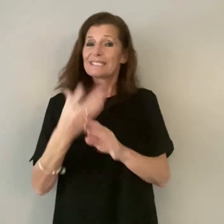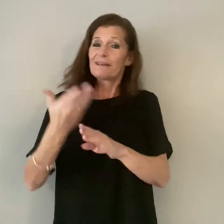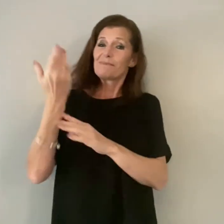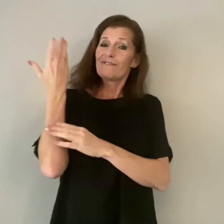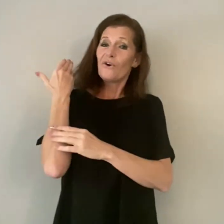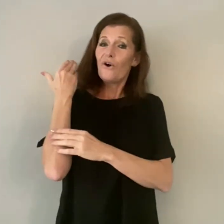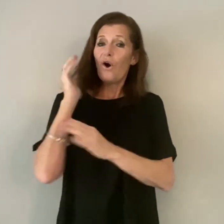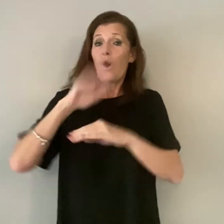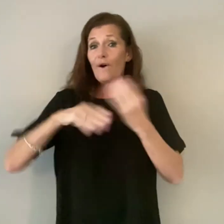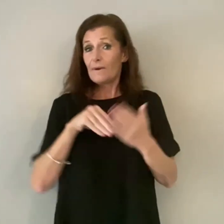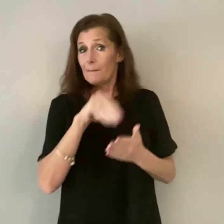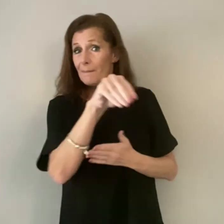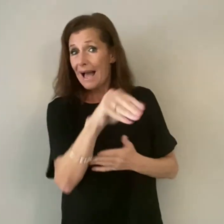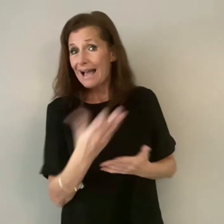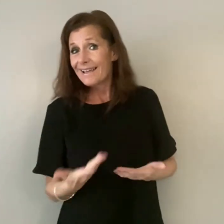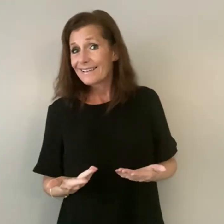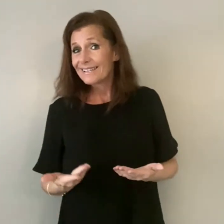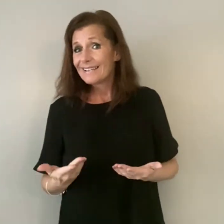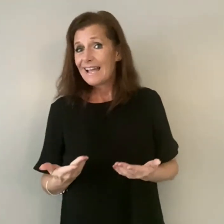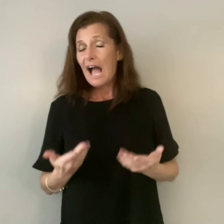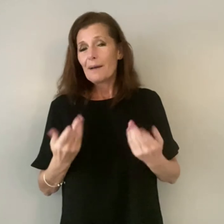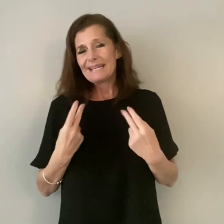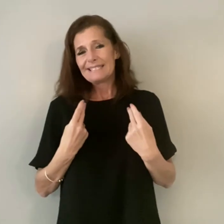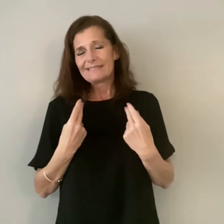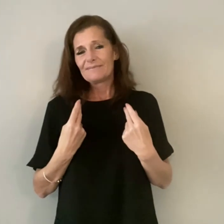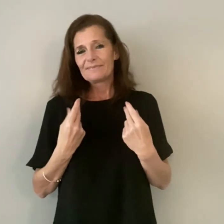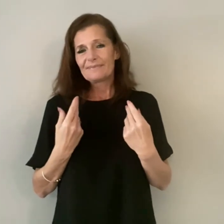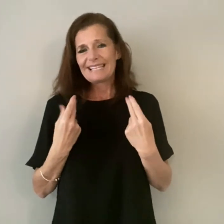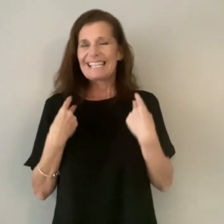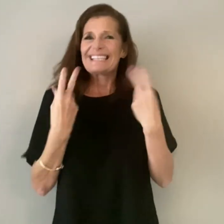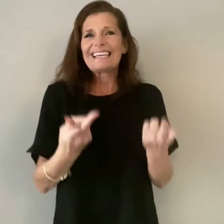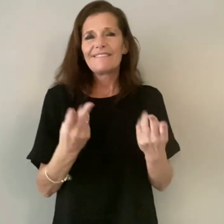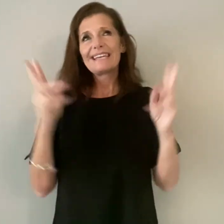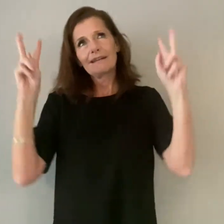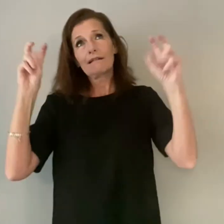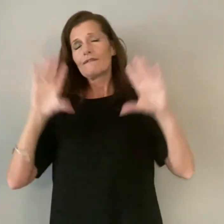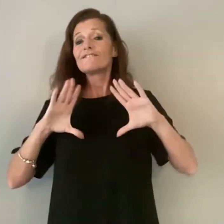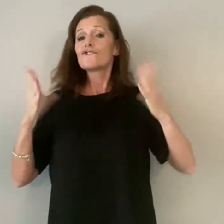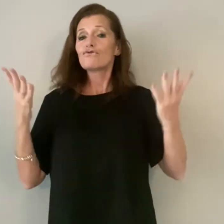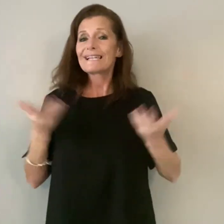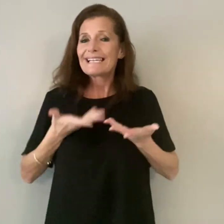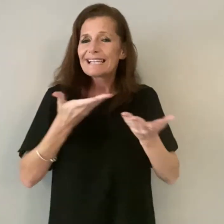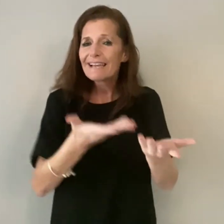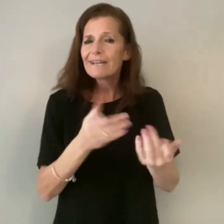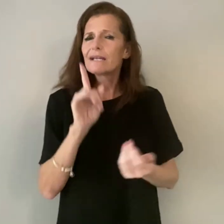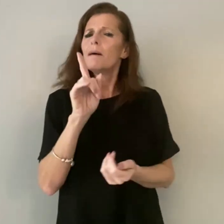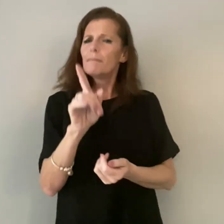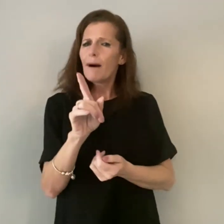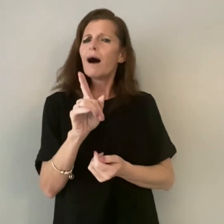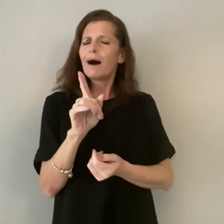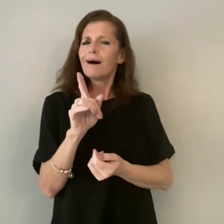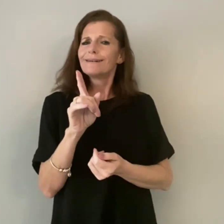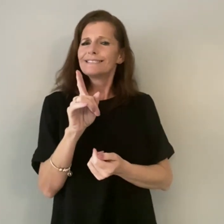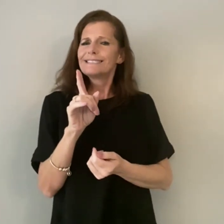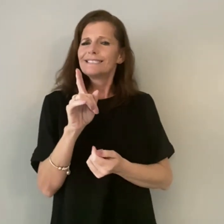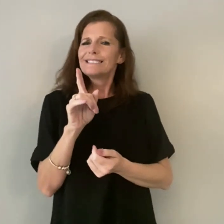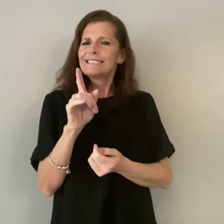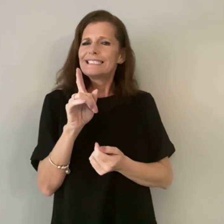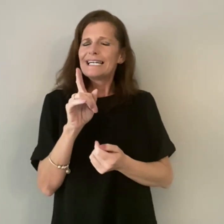We had earlier about remuneration as well. And I'm not saying that giving is necessarily free giving but certainly one in which